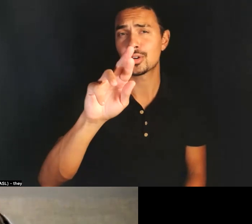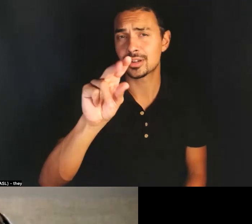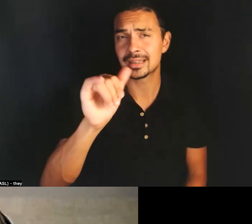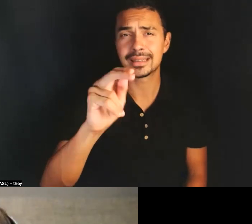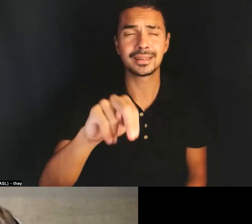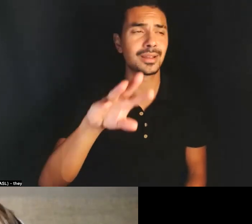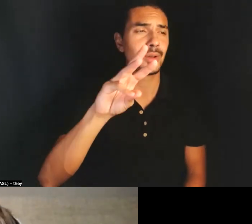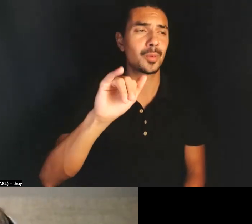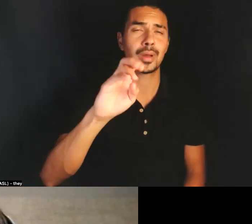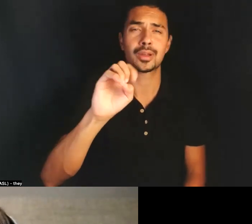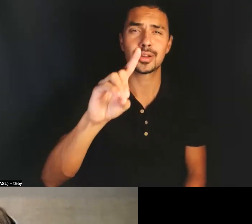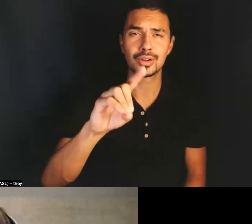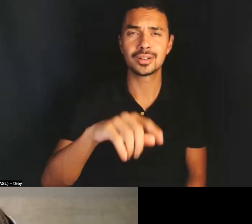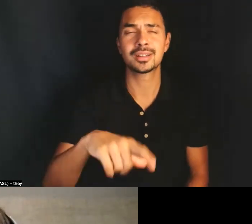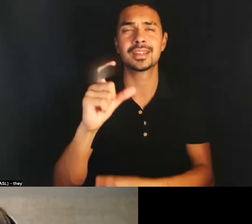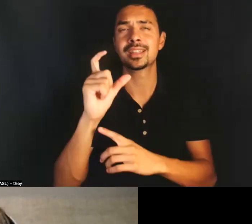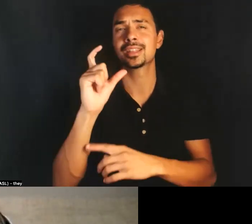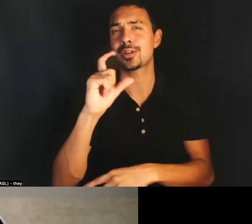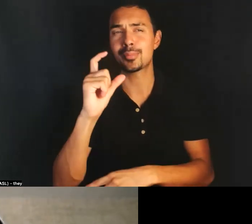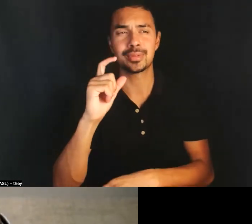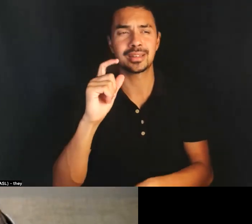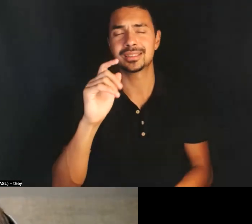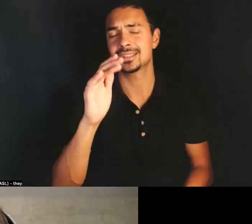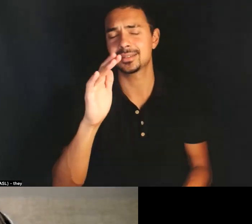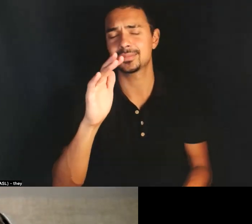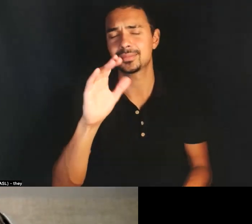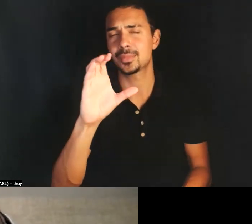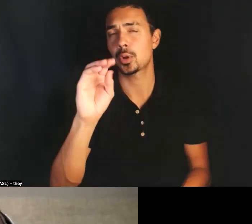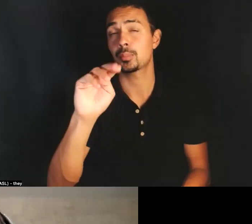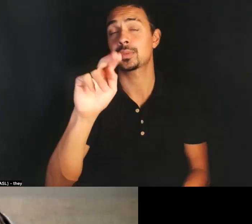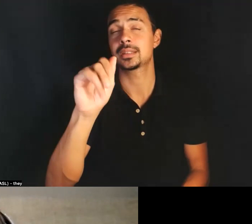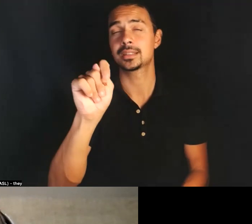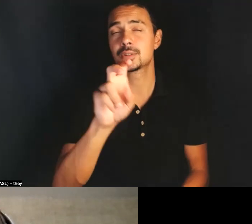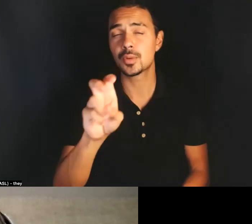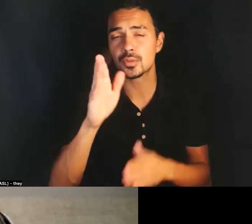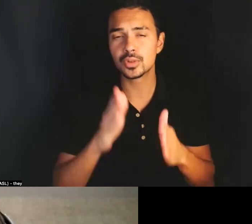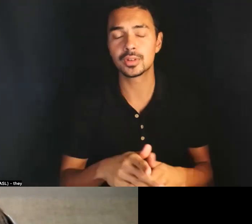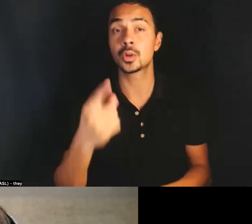Her fiction appears or is forthcoming in Guernica, The Boston Review, Epoch, GRAND, Catapult, The Rumpus, and